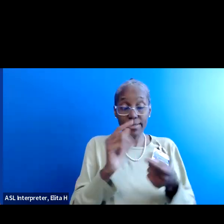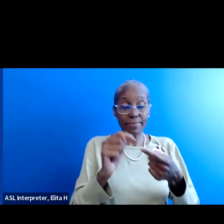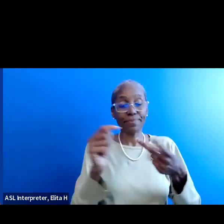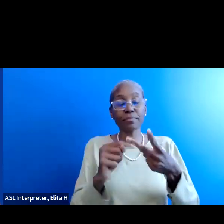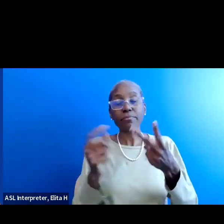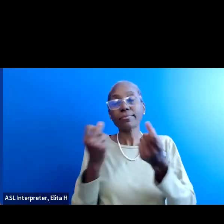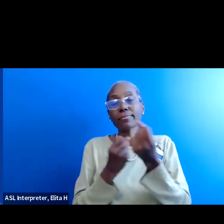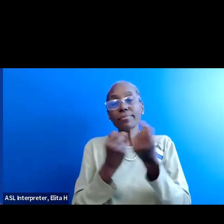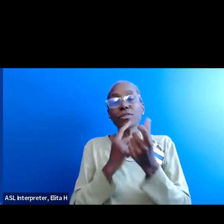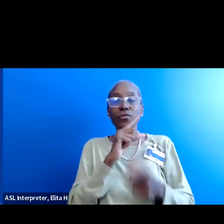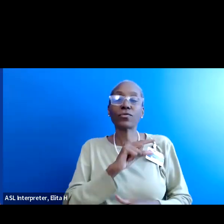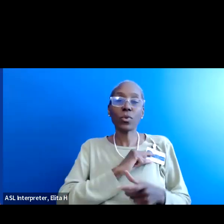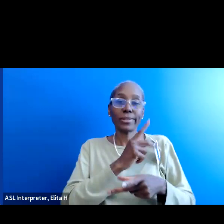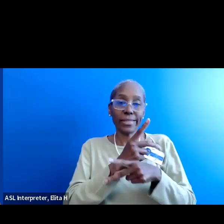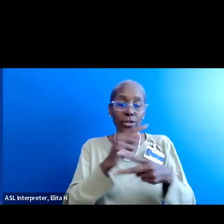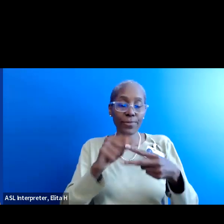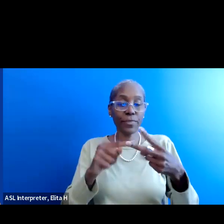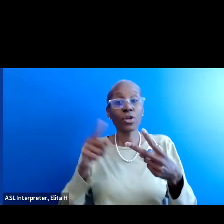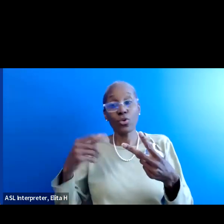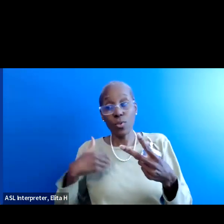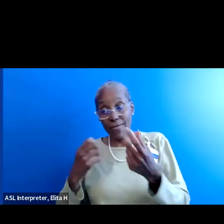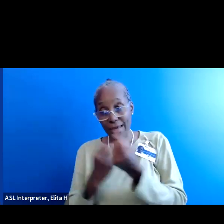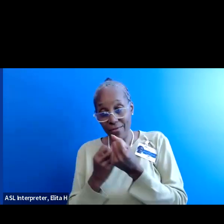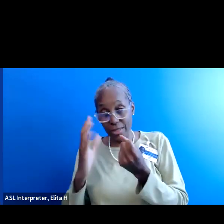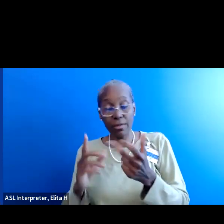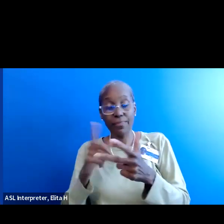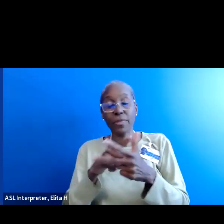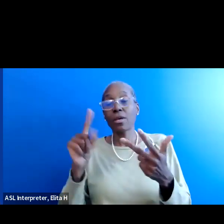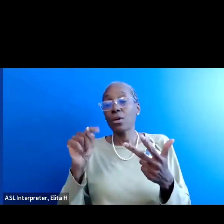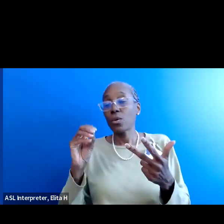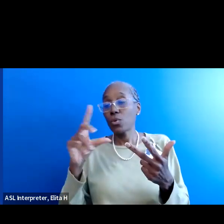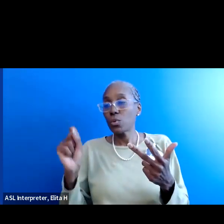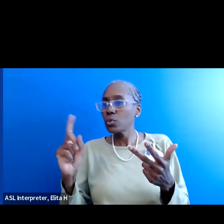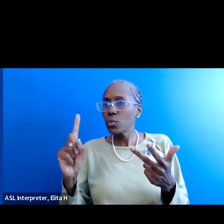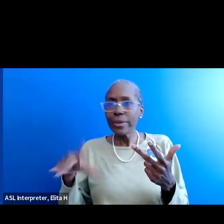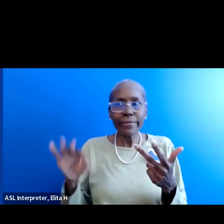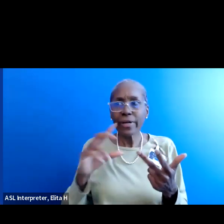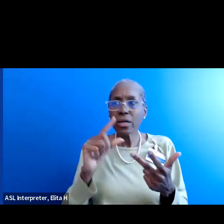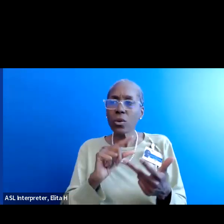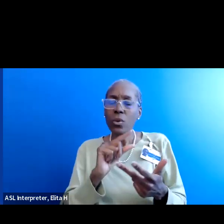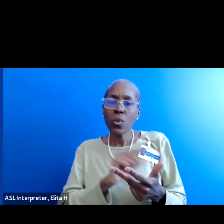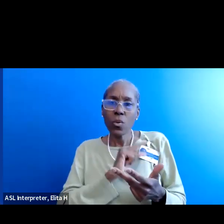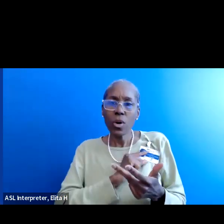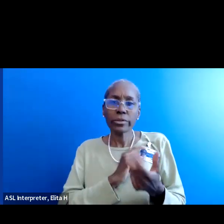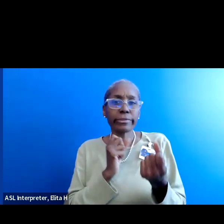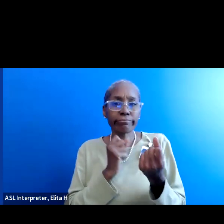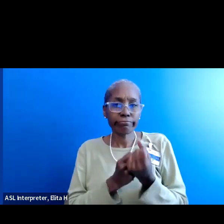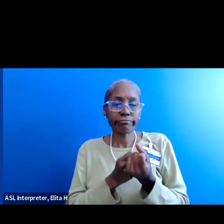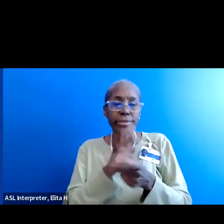quality care, you have an advocate, you have tools to help find quality affirming care, and you have resources.